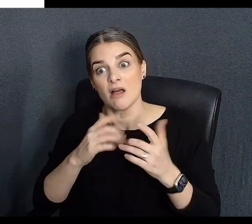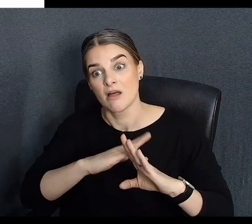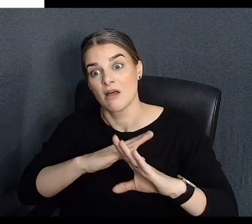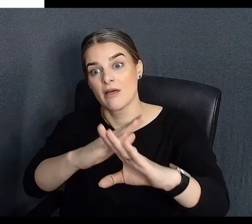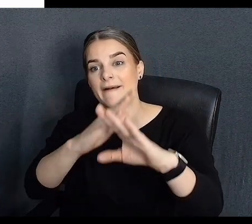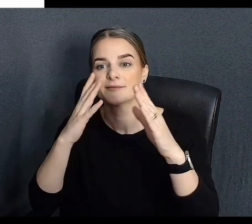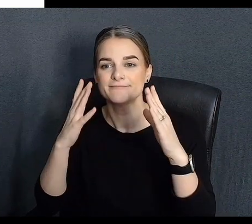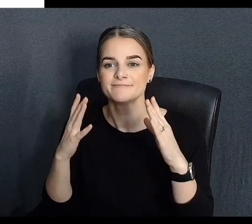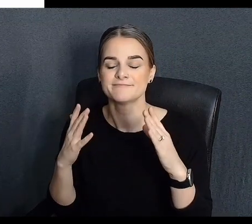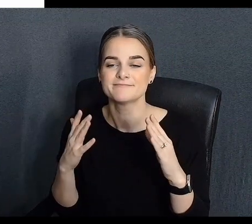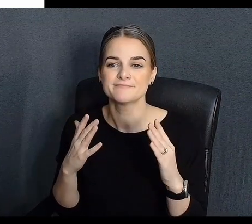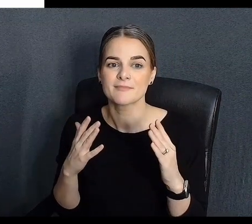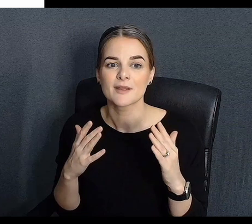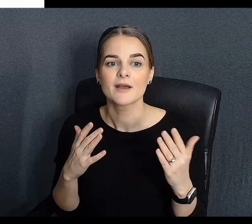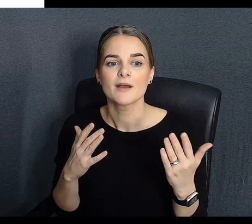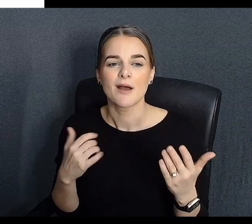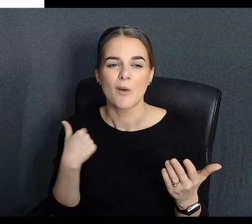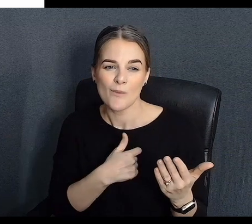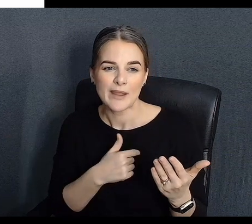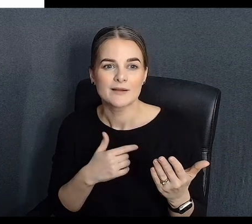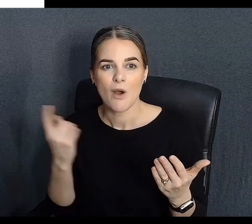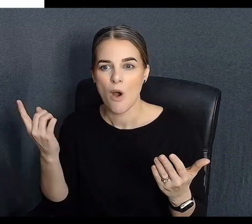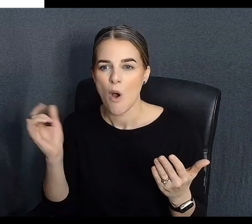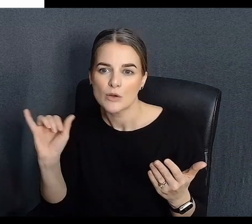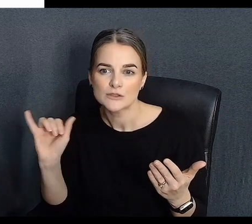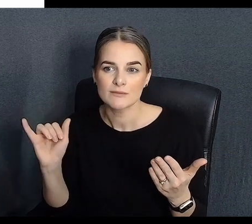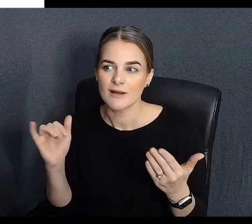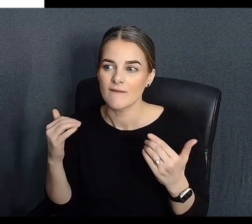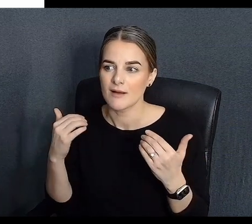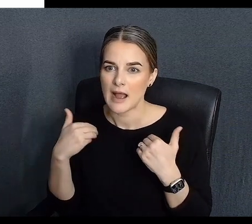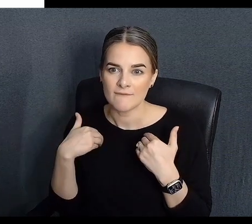We have our access insurance, but then we